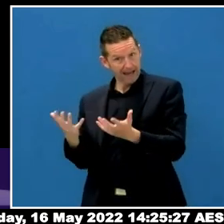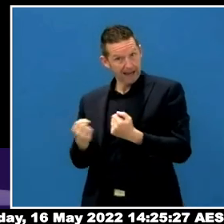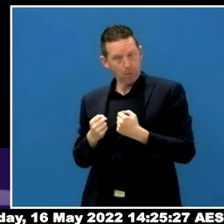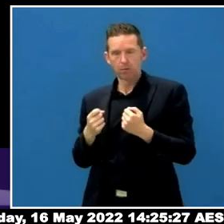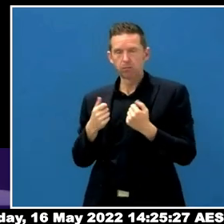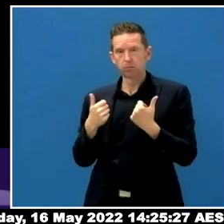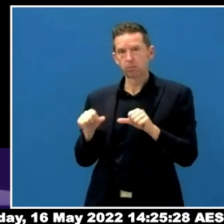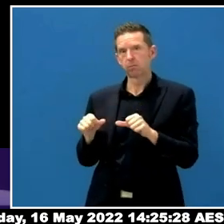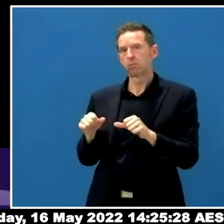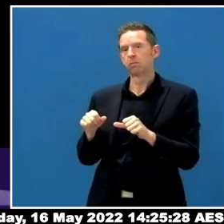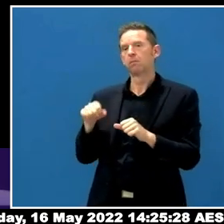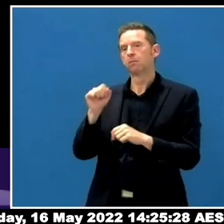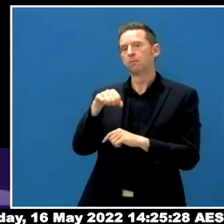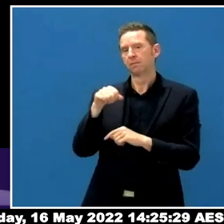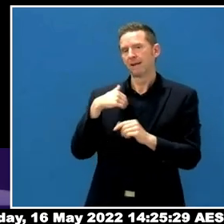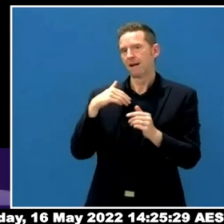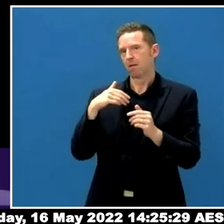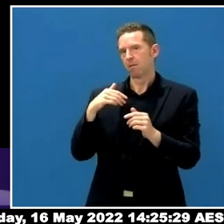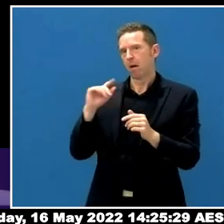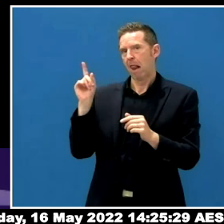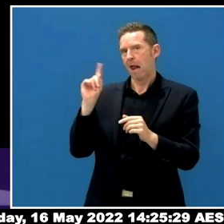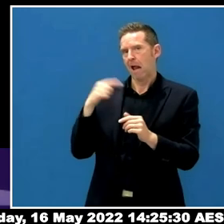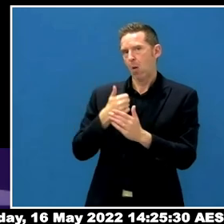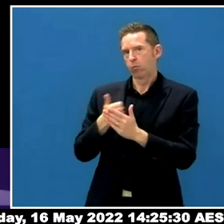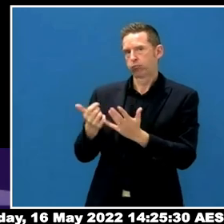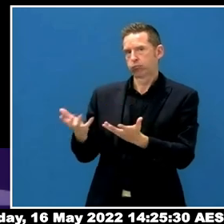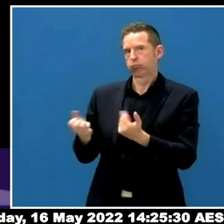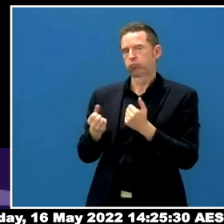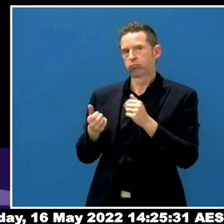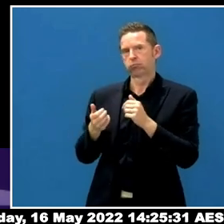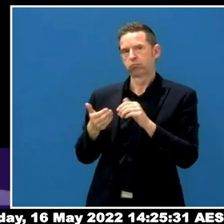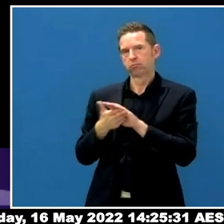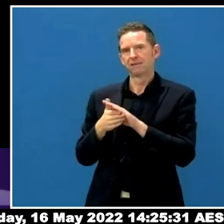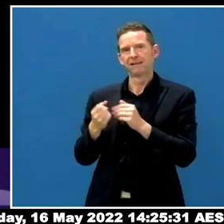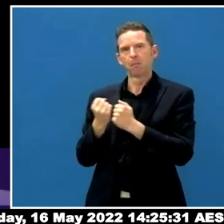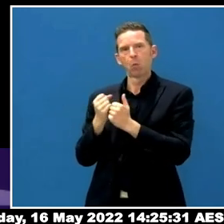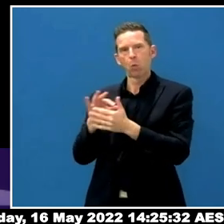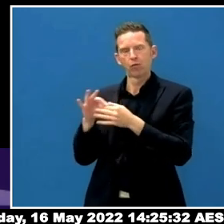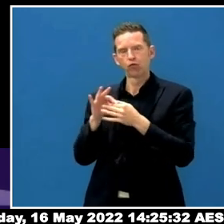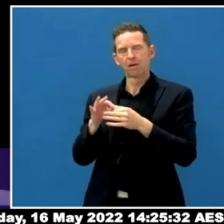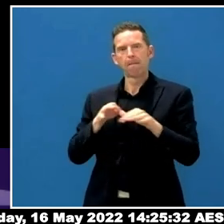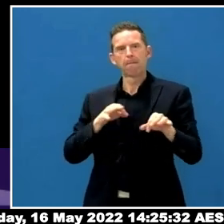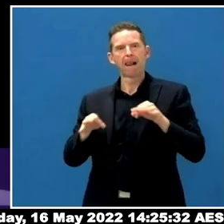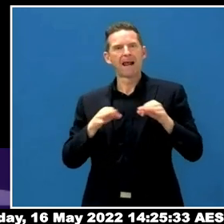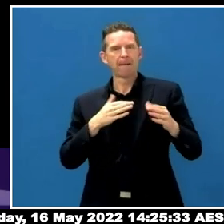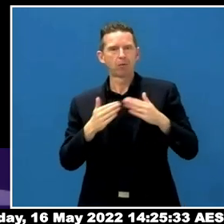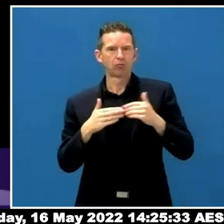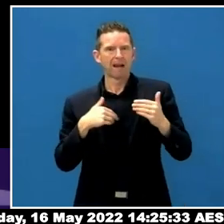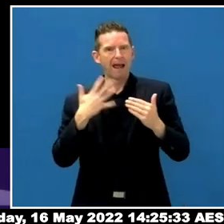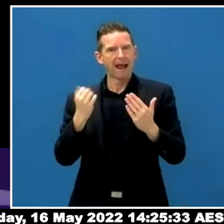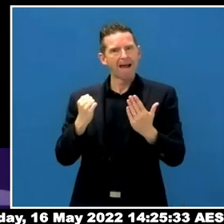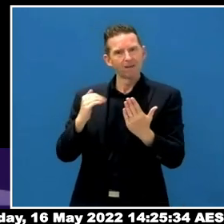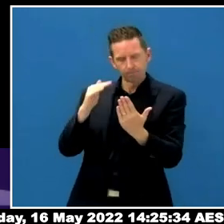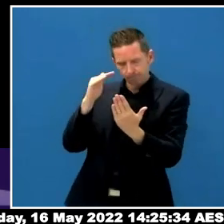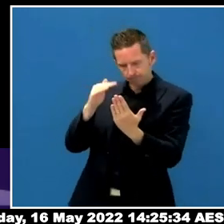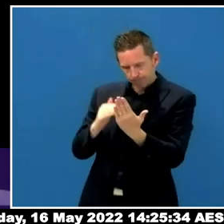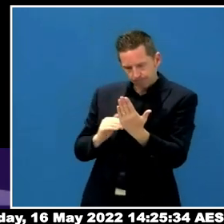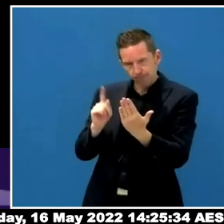Yeah, with the plan management and the support coordination, I get a breakdown every month what's left in the funding, what's been spent, where it's been spent, how it's